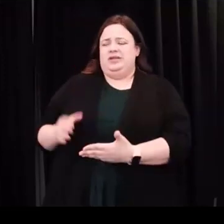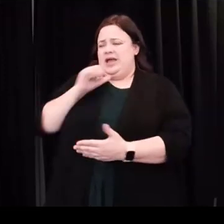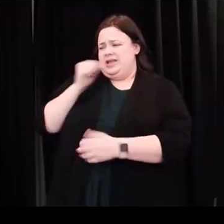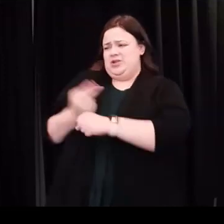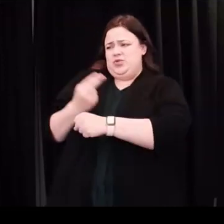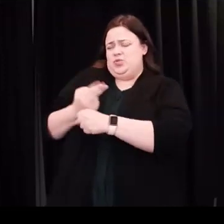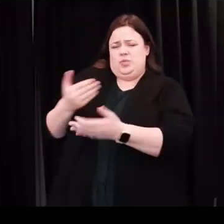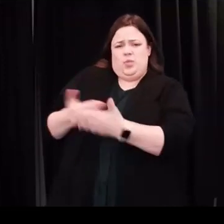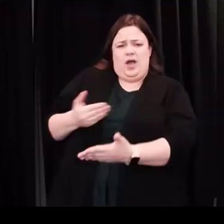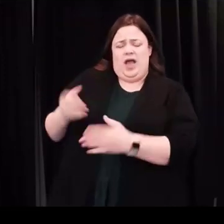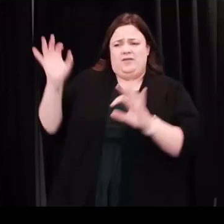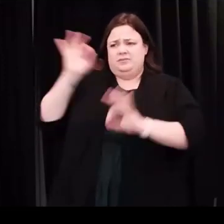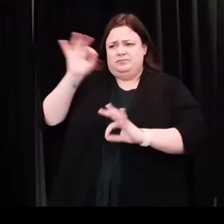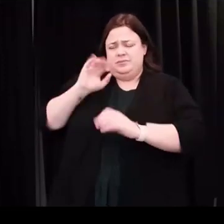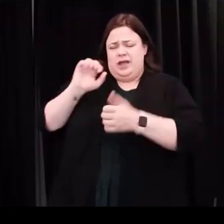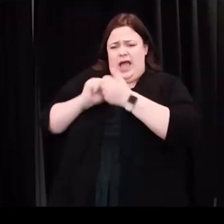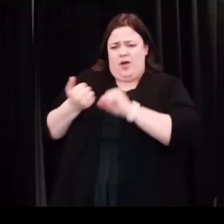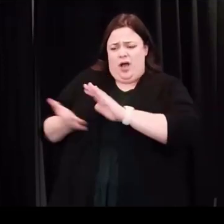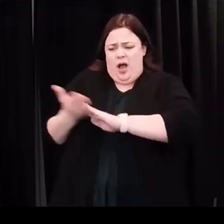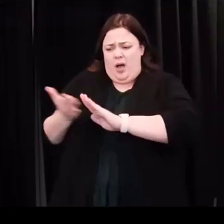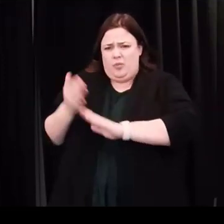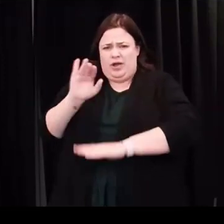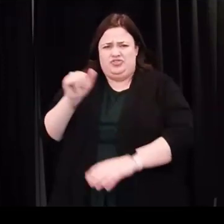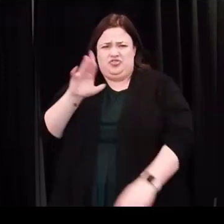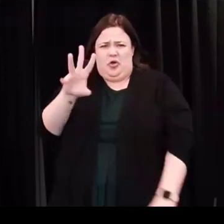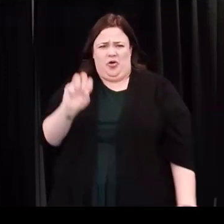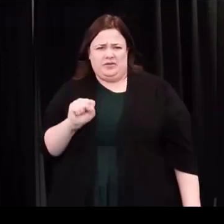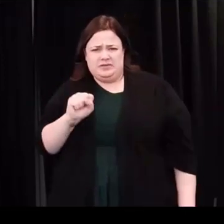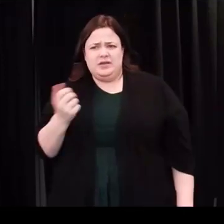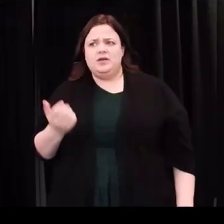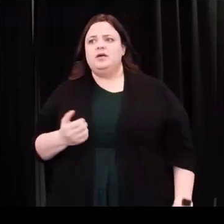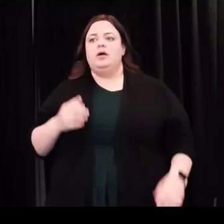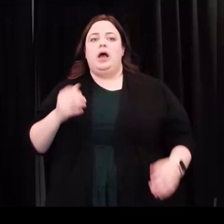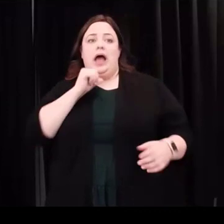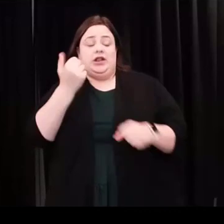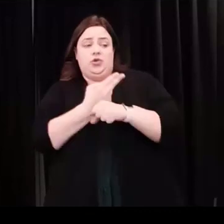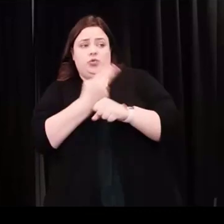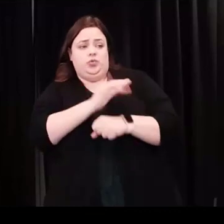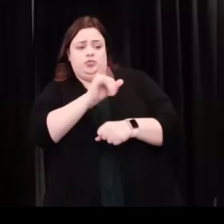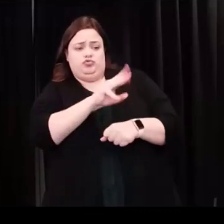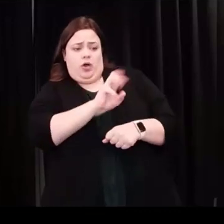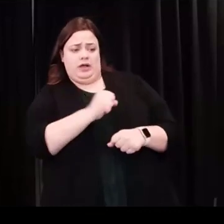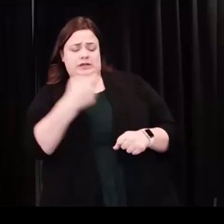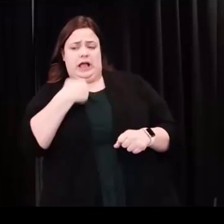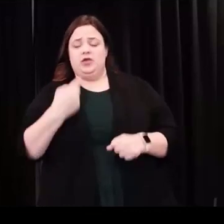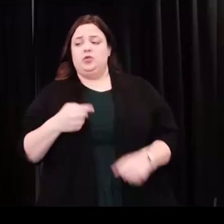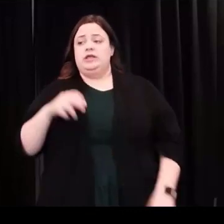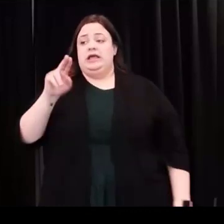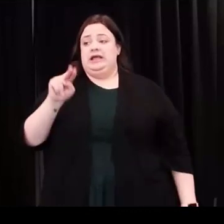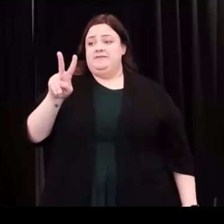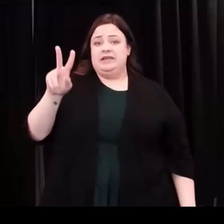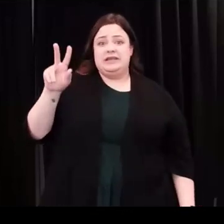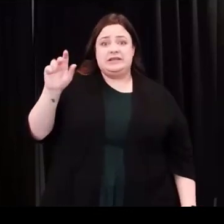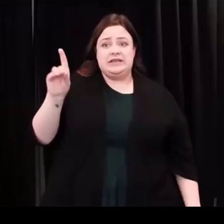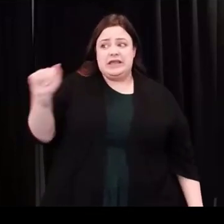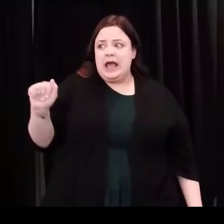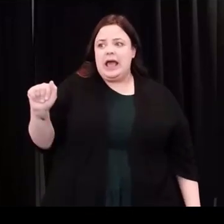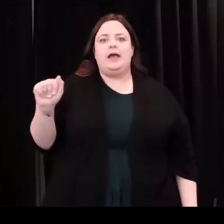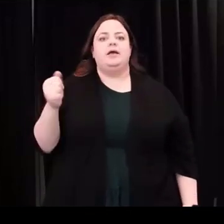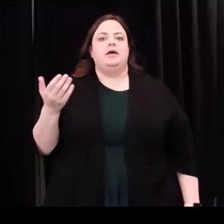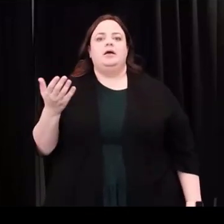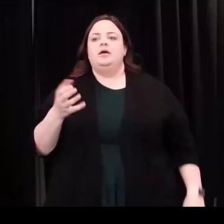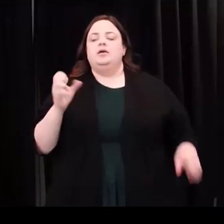prior. I have no idea how to operate JAWS" or "I didn't use JAWS, I used VDA." So that can make a